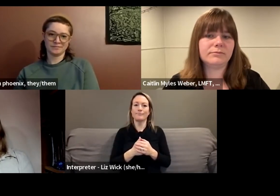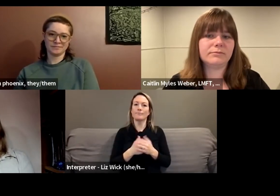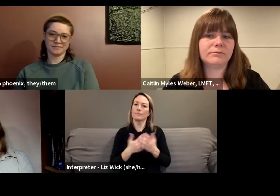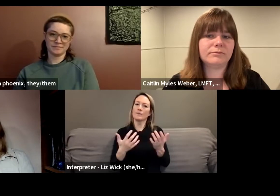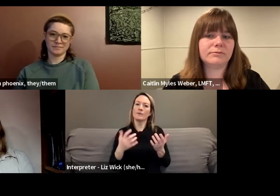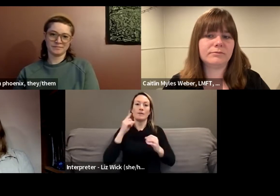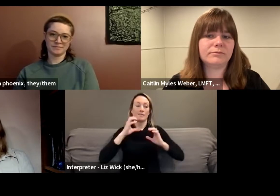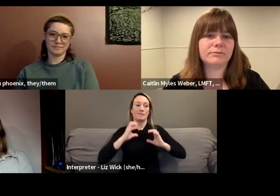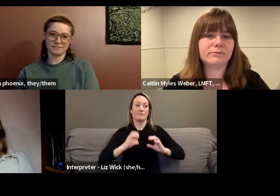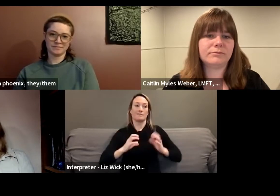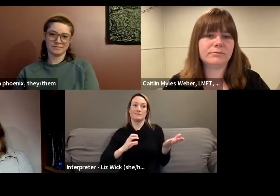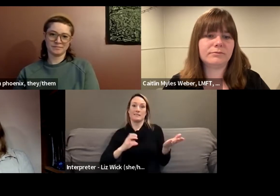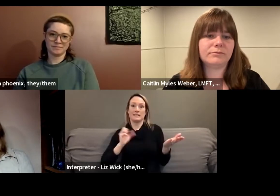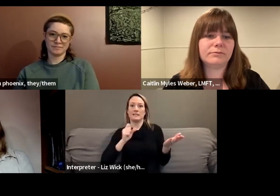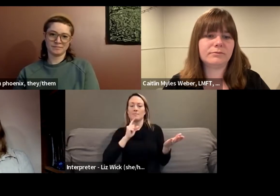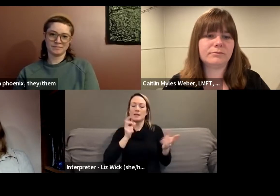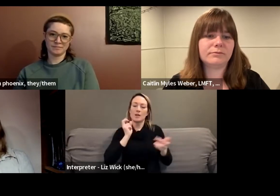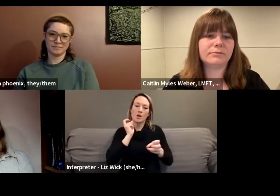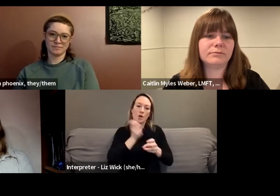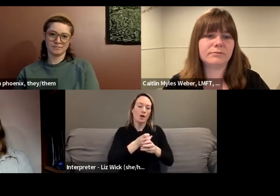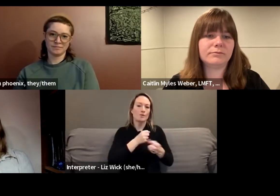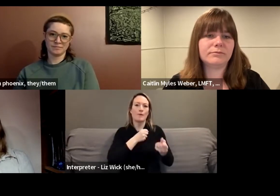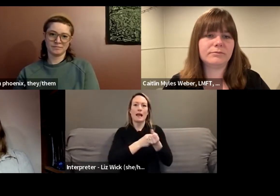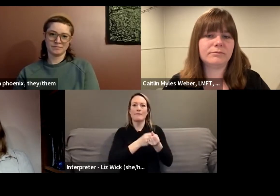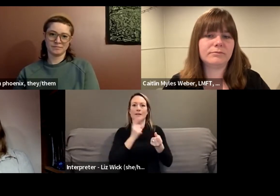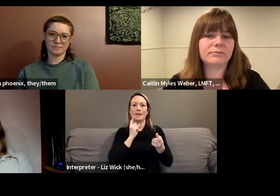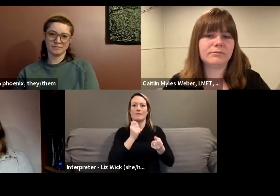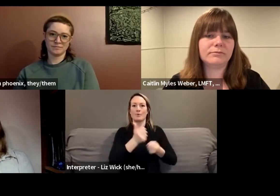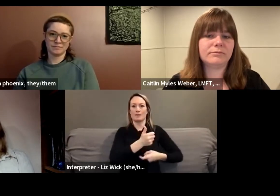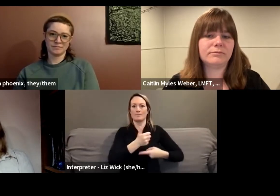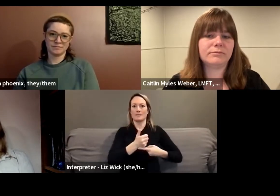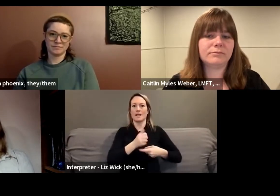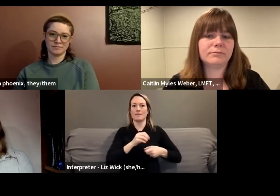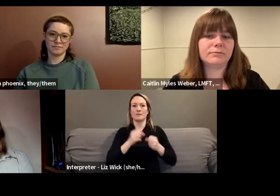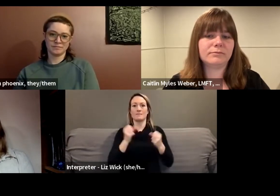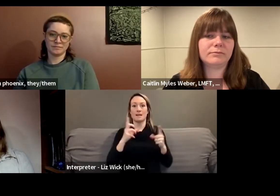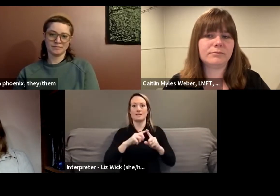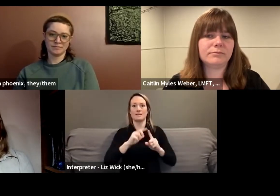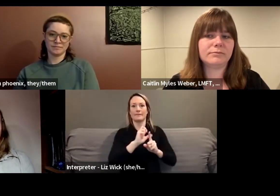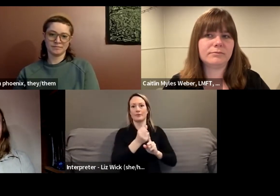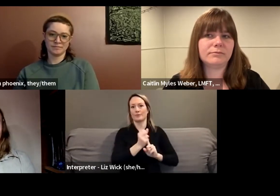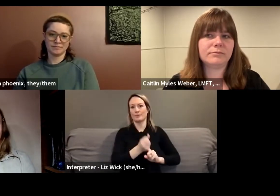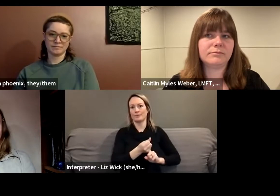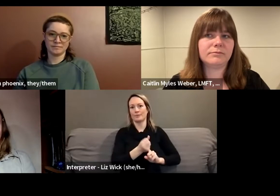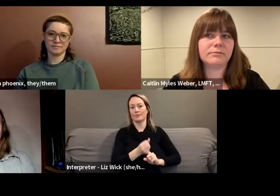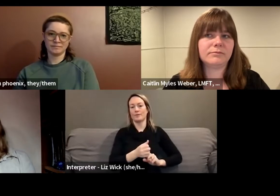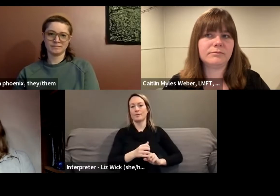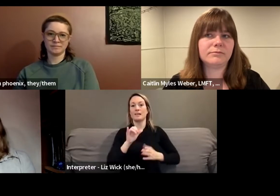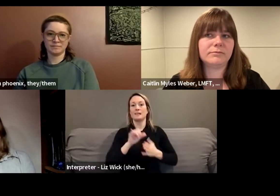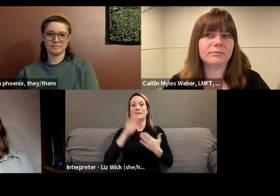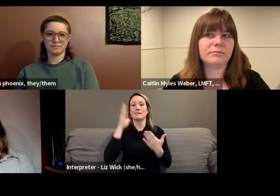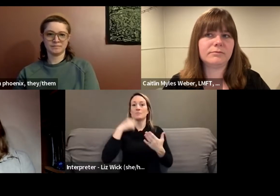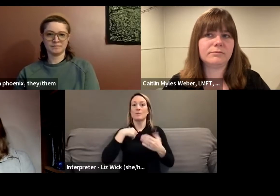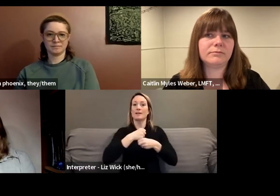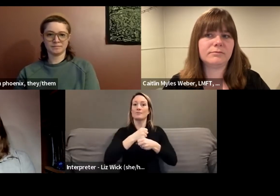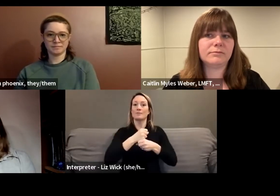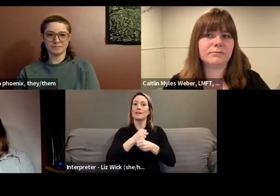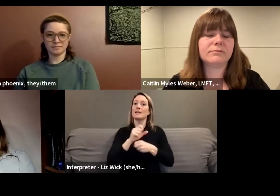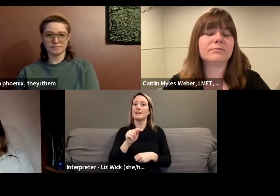to be able to advocate for themselves in a lot of scenarios. This is actually why I created transformative services.